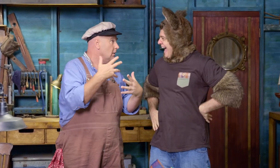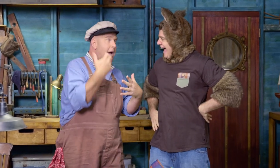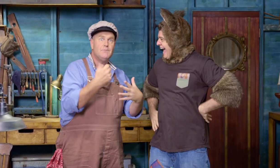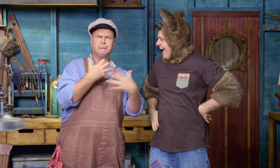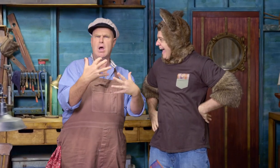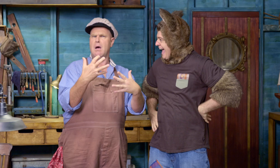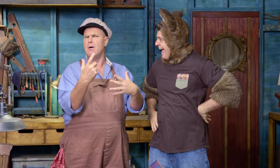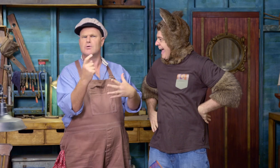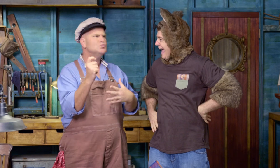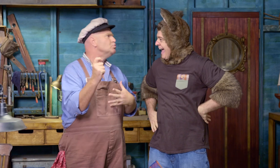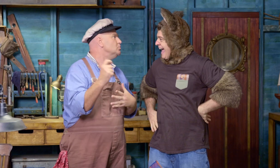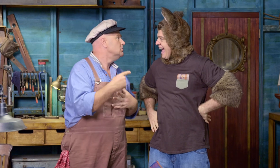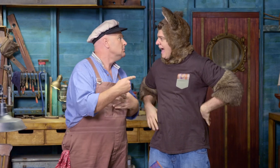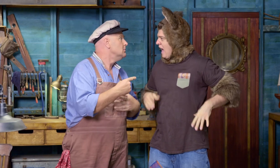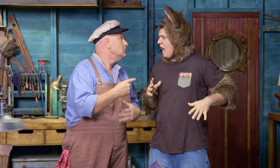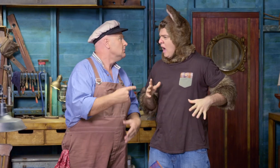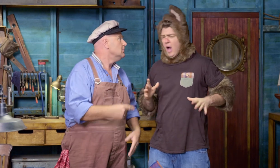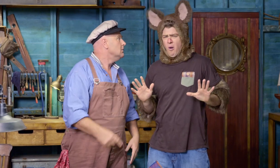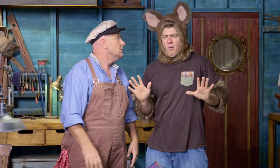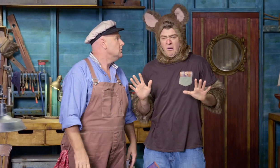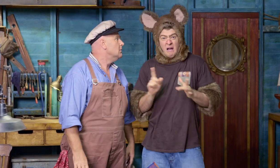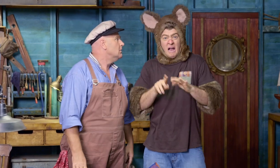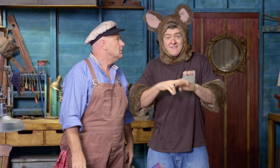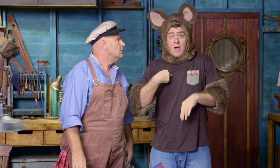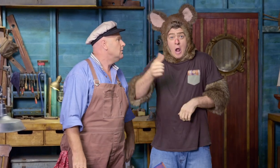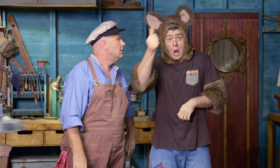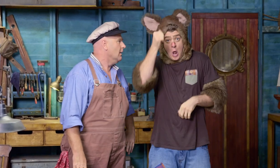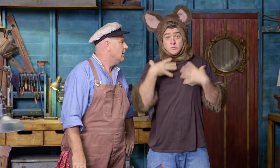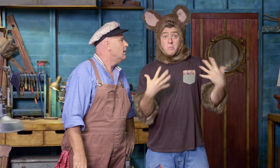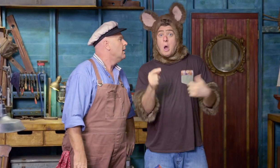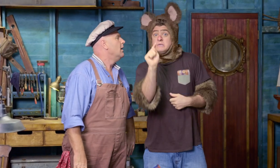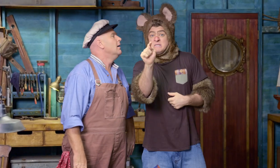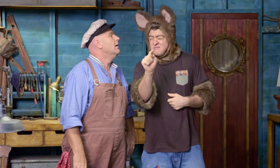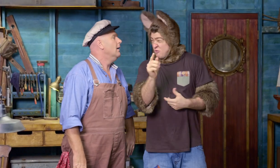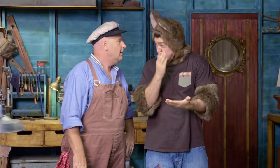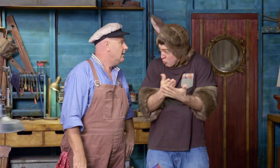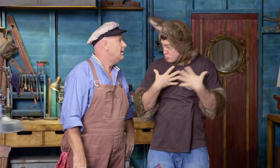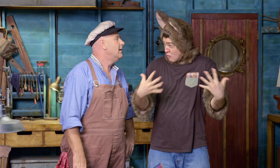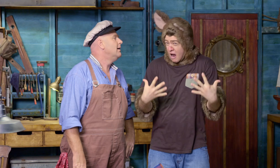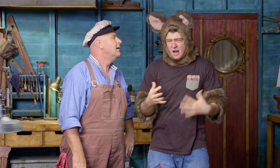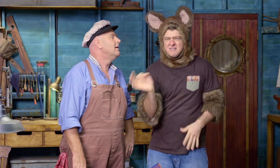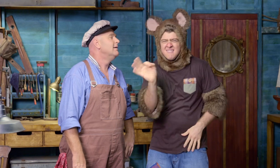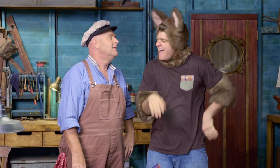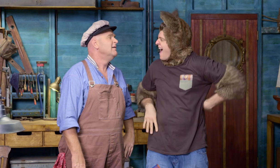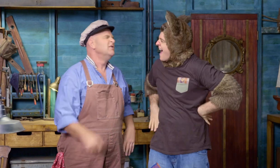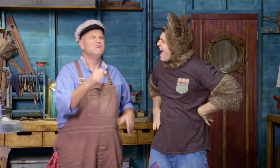Do you know there's a surprise coming soon? Well, no. If I knew there was a surprise coming, it wouldn't be a surprise, would it?